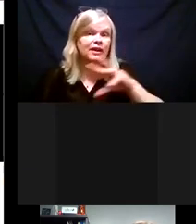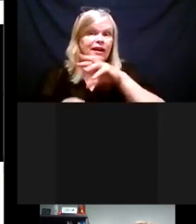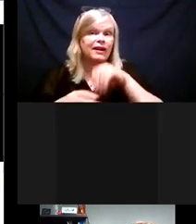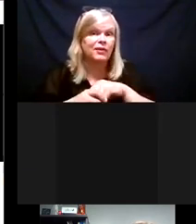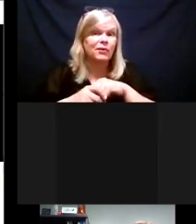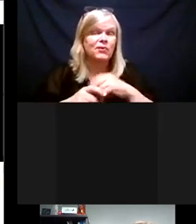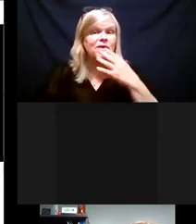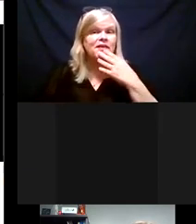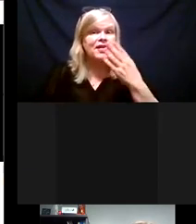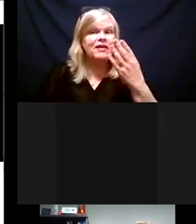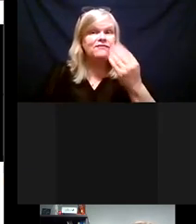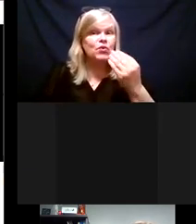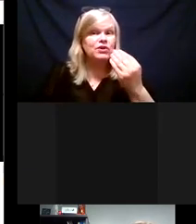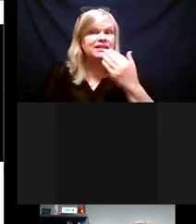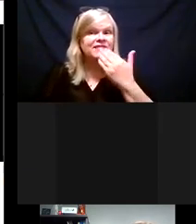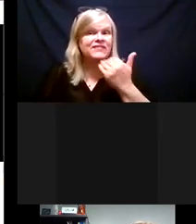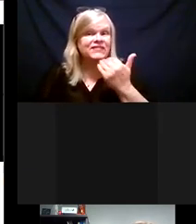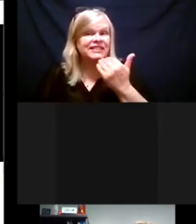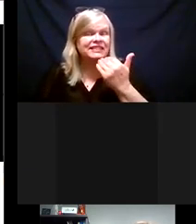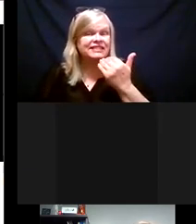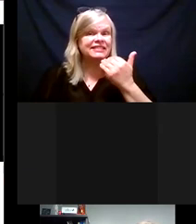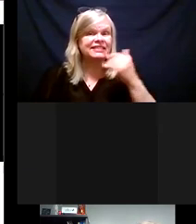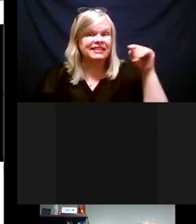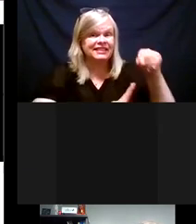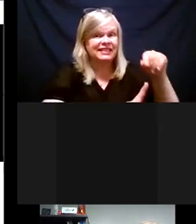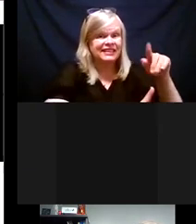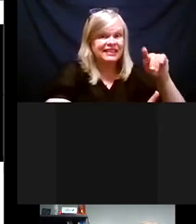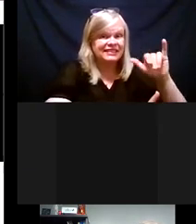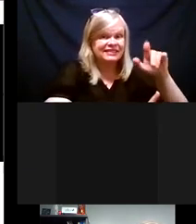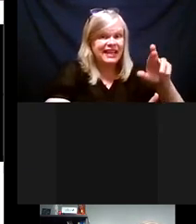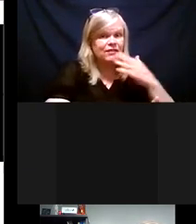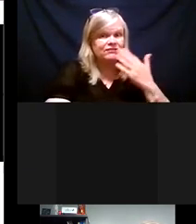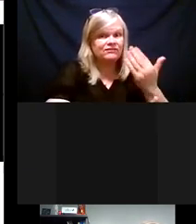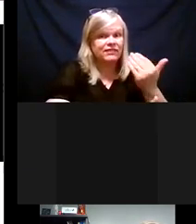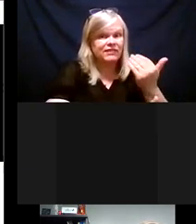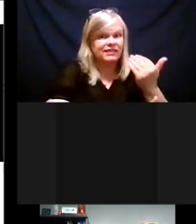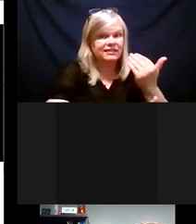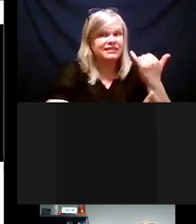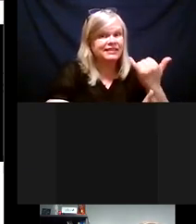OR 15 CATEGORY AND IN THIS CASE TAYLOR IS 15.